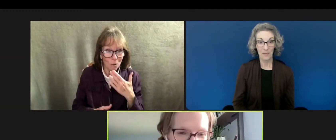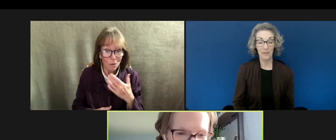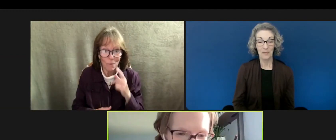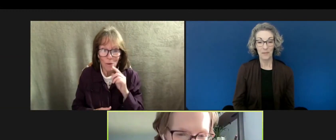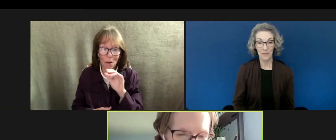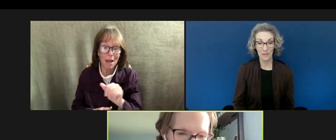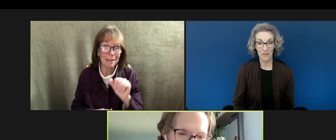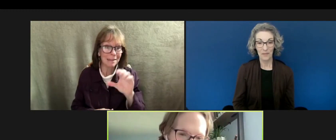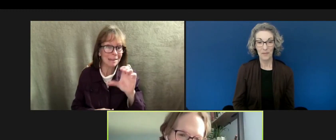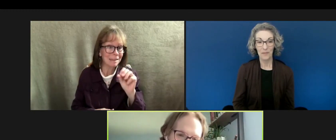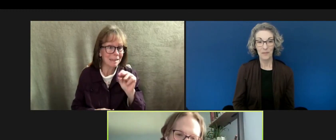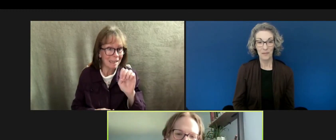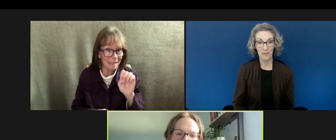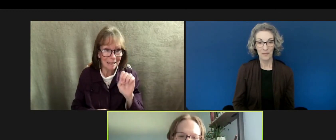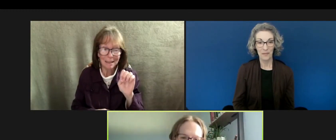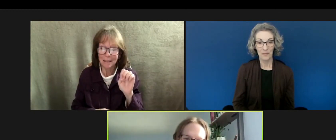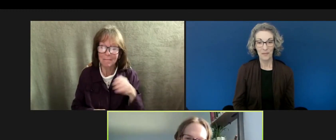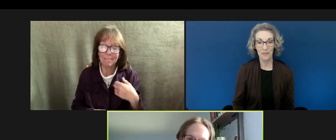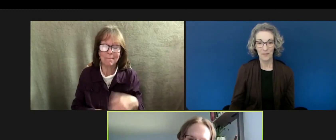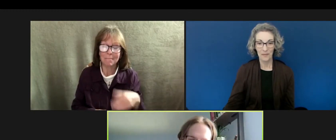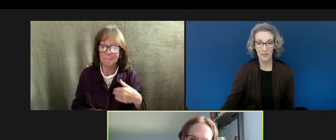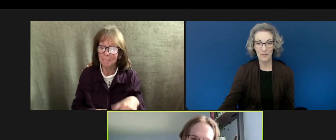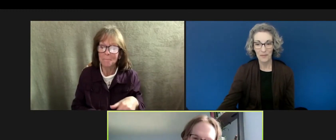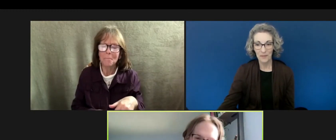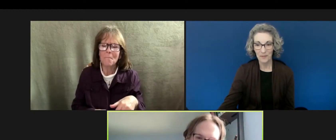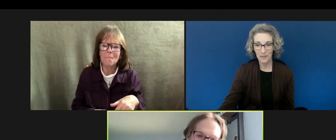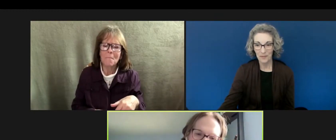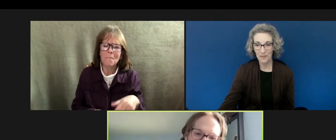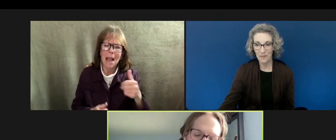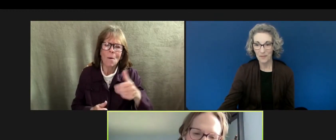Okay, so I wanna invite Laura on now so she and